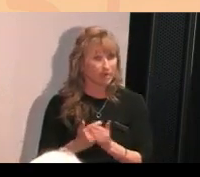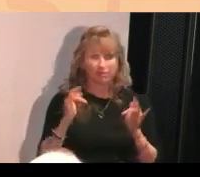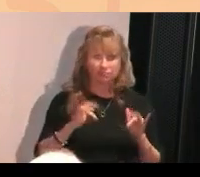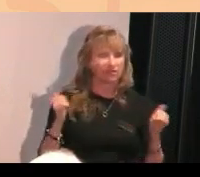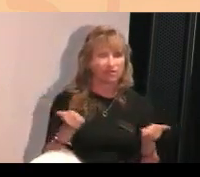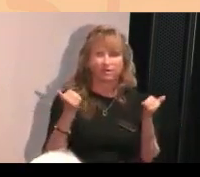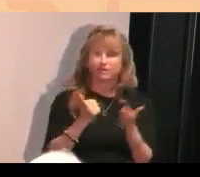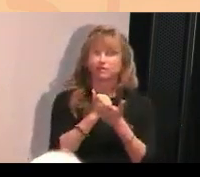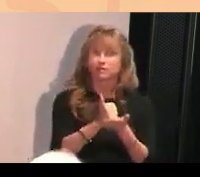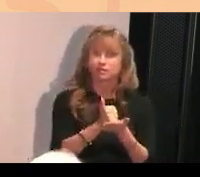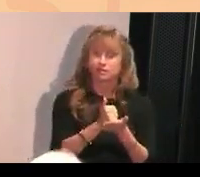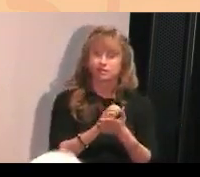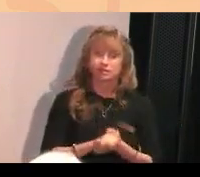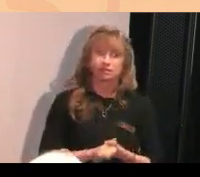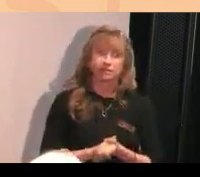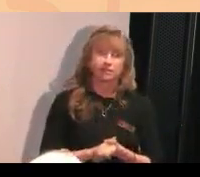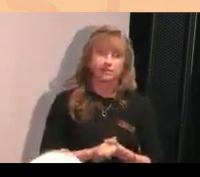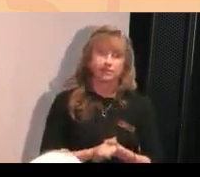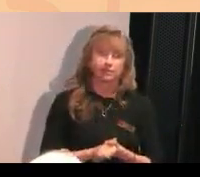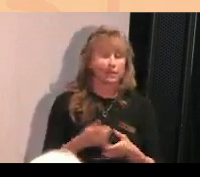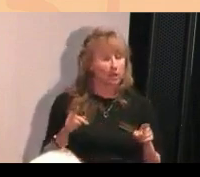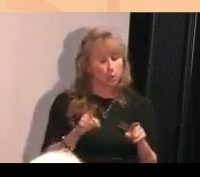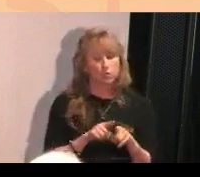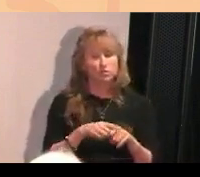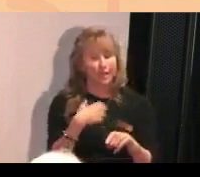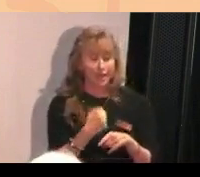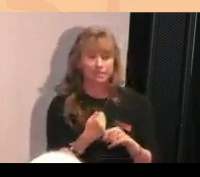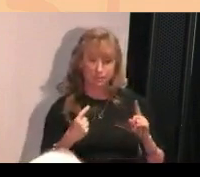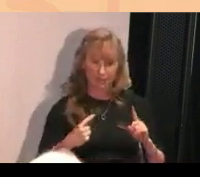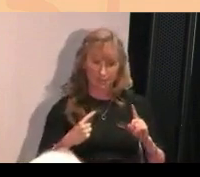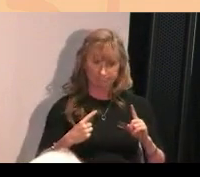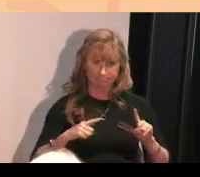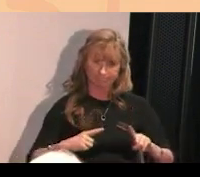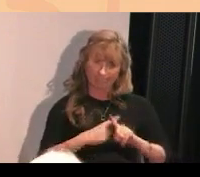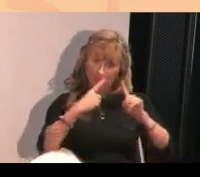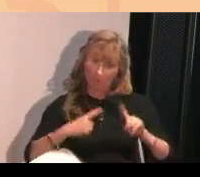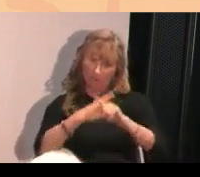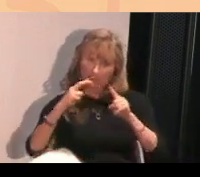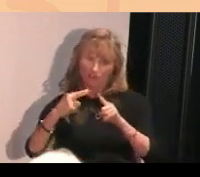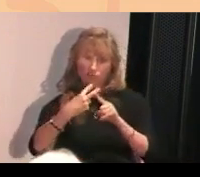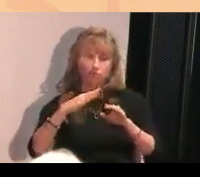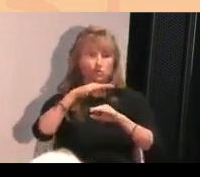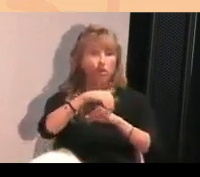and finally there were also conflicting views on the scope of cultural material it would cover